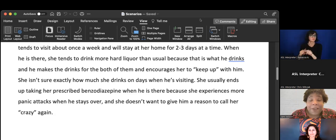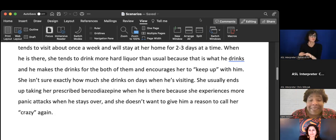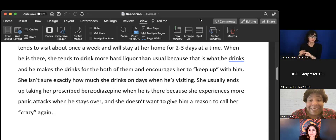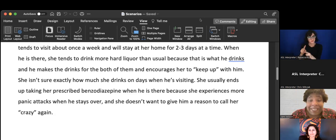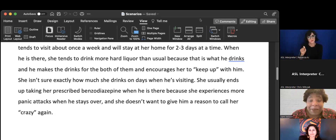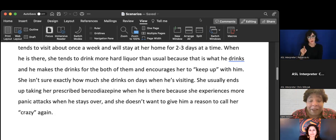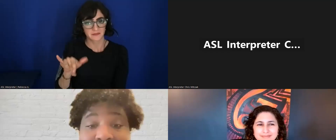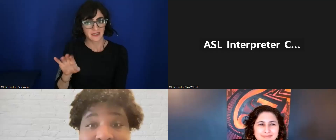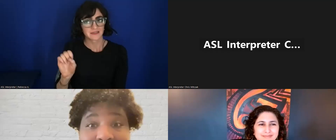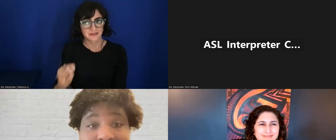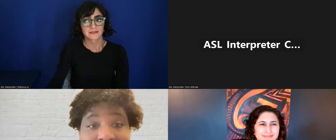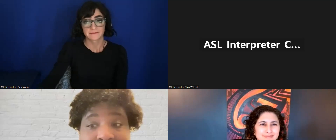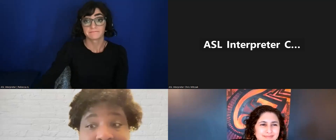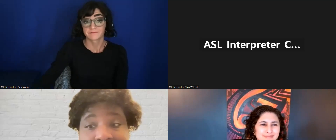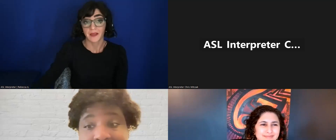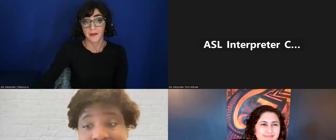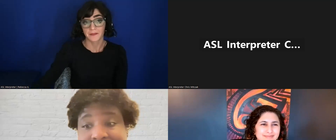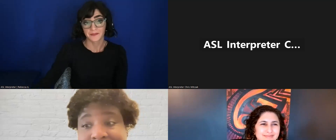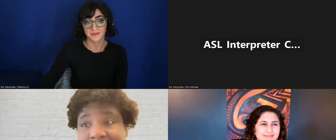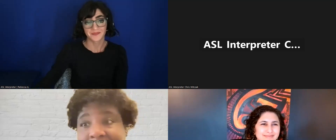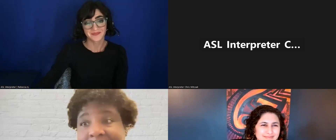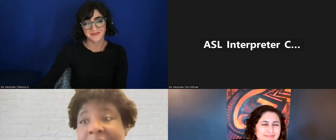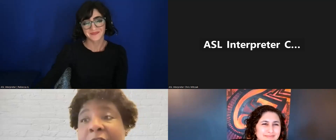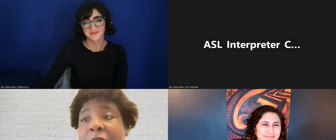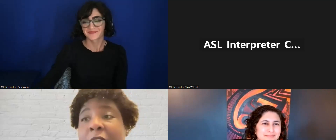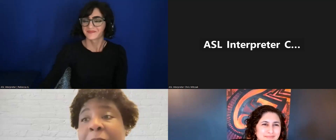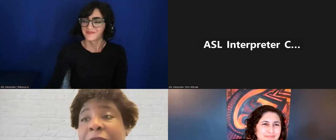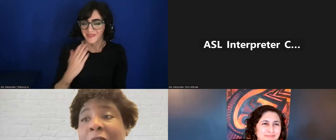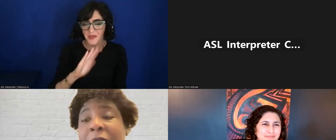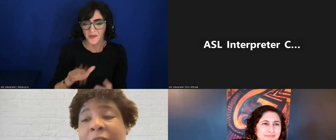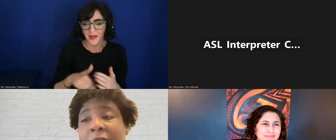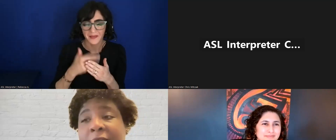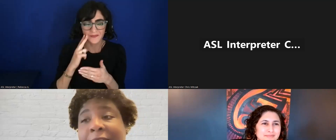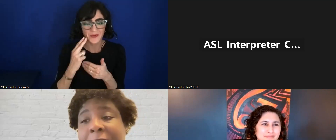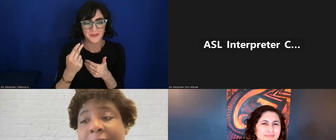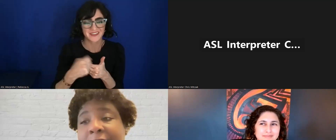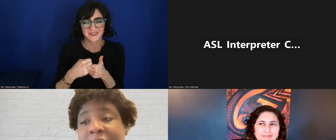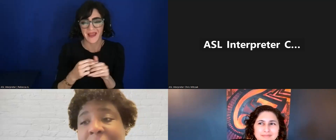all right thank you all for participating okay uh before I move on Gabriella did you